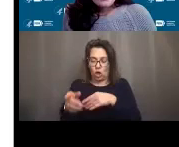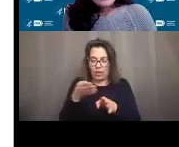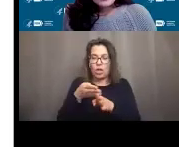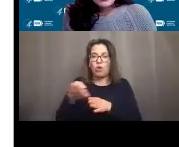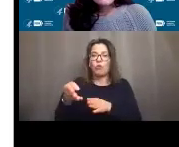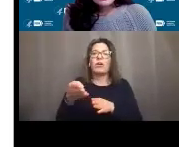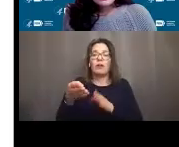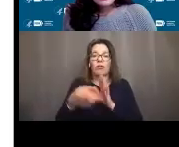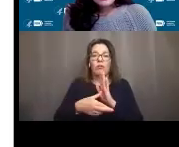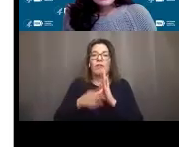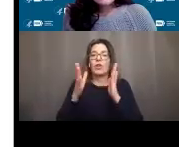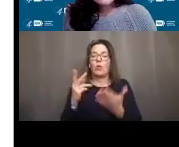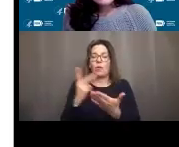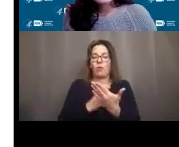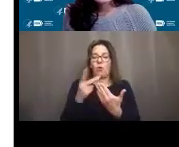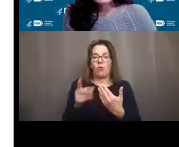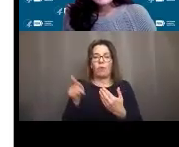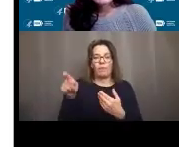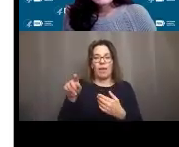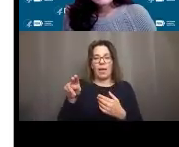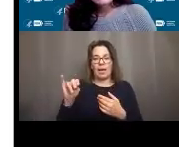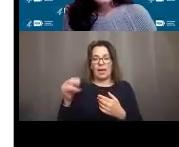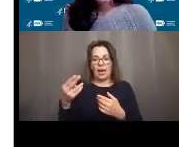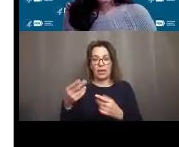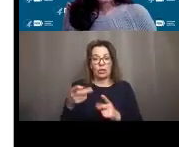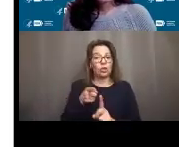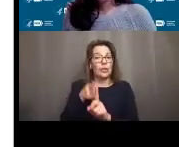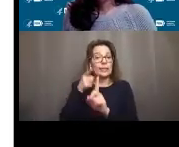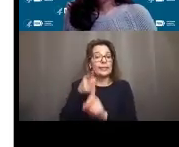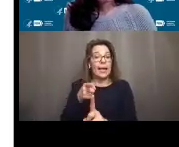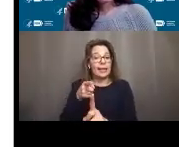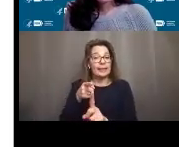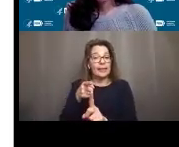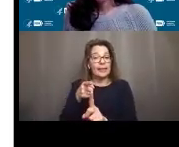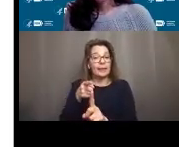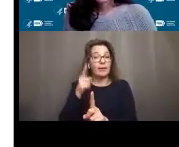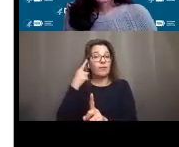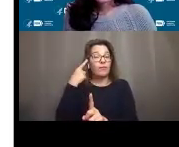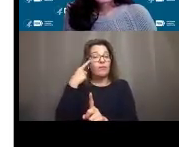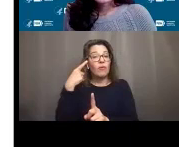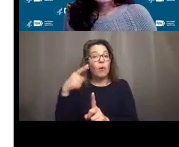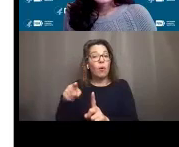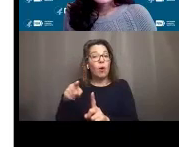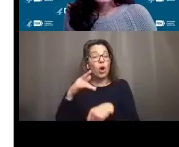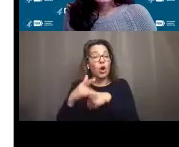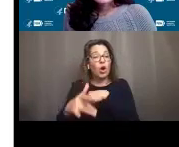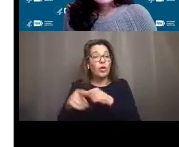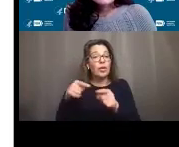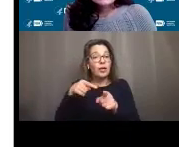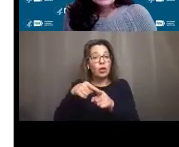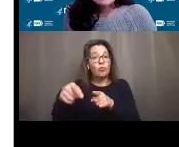but there is an annual application deadline for this program.